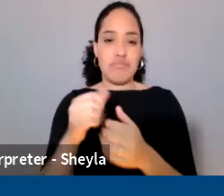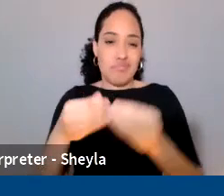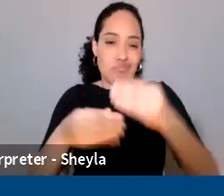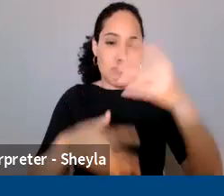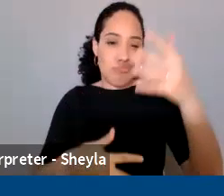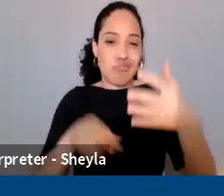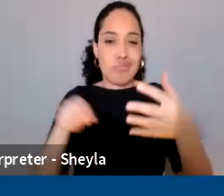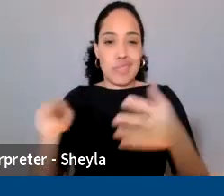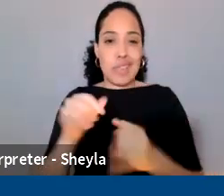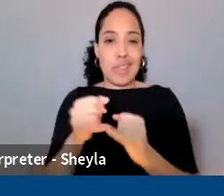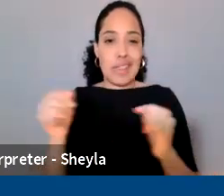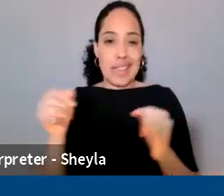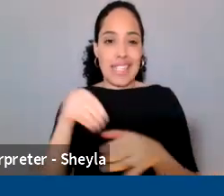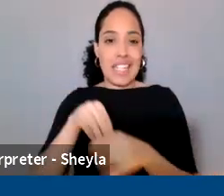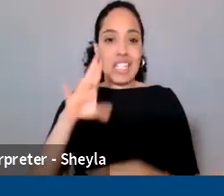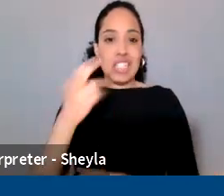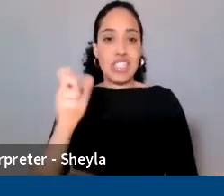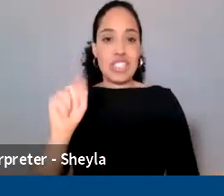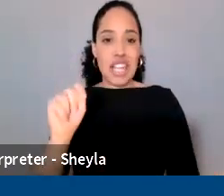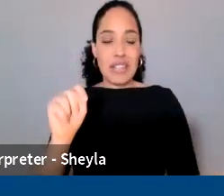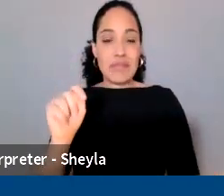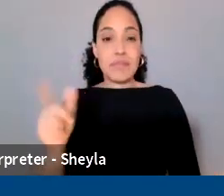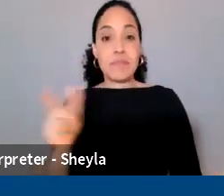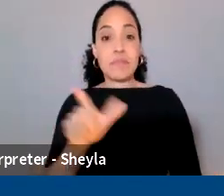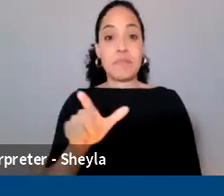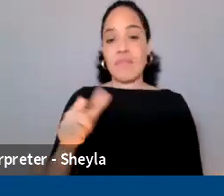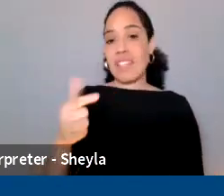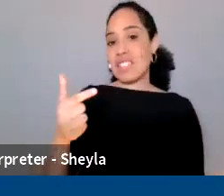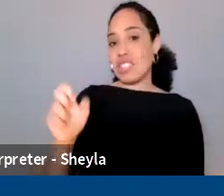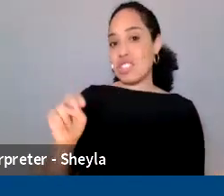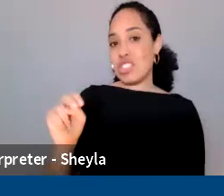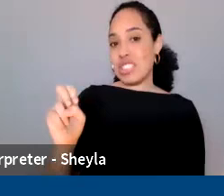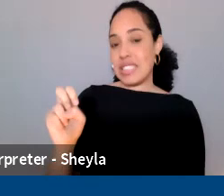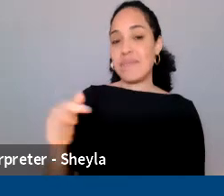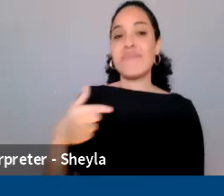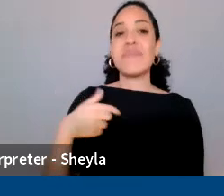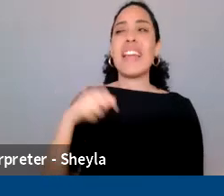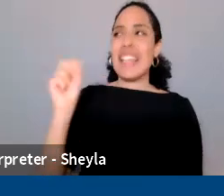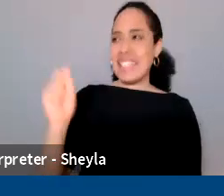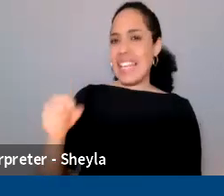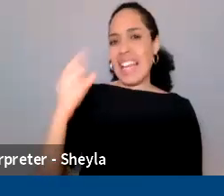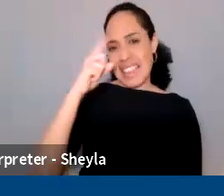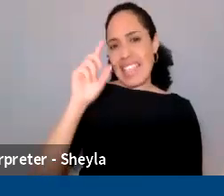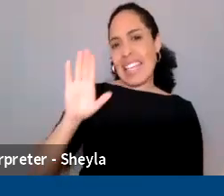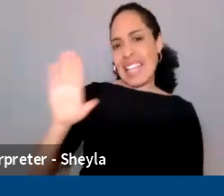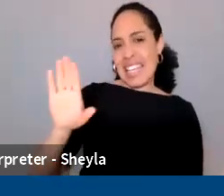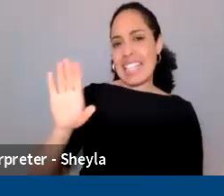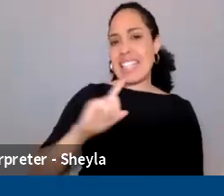yeah this is Gene I think uh Eric's answer really goes a little deeper into what the answer